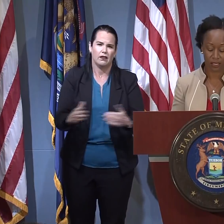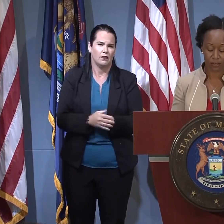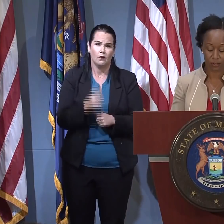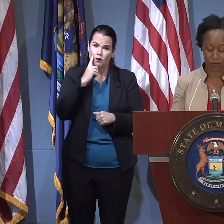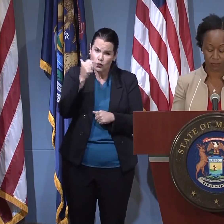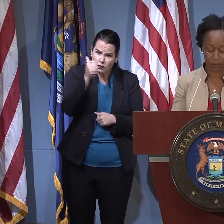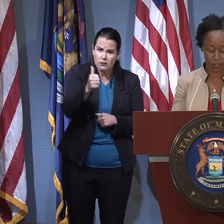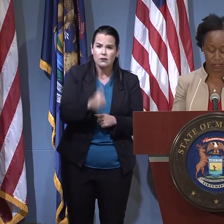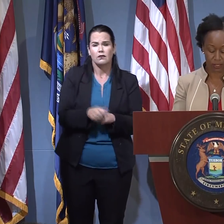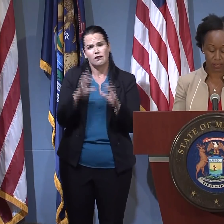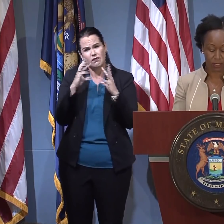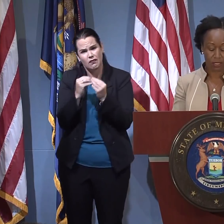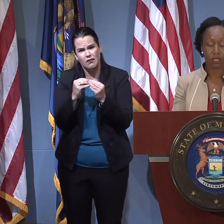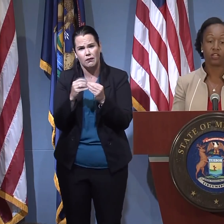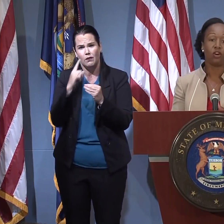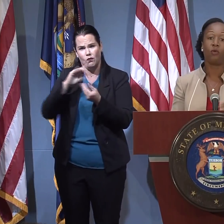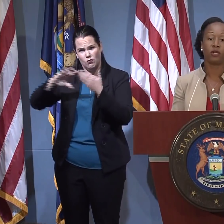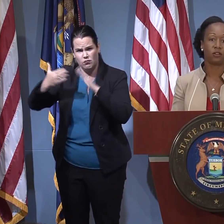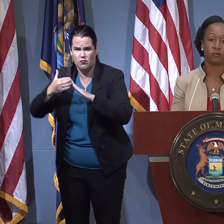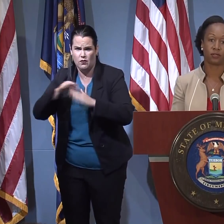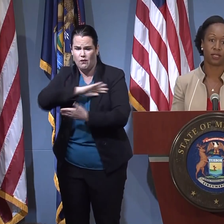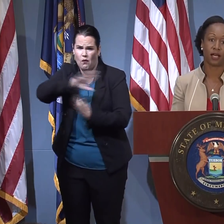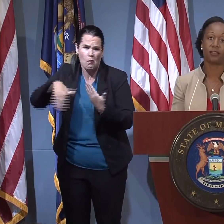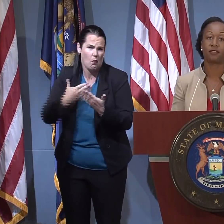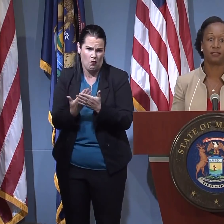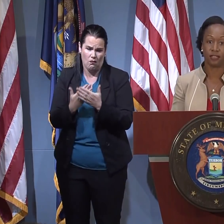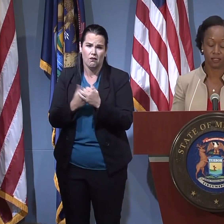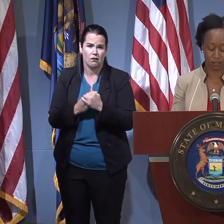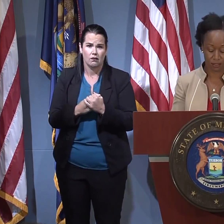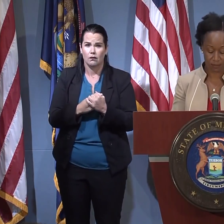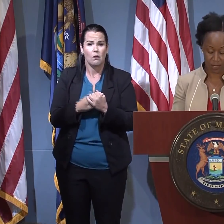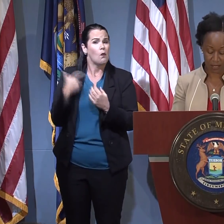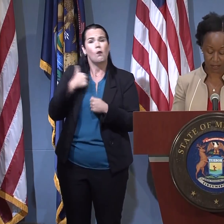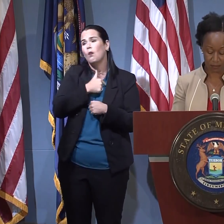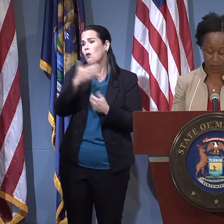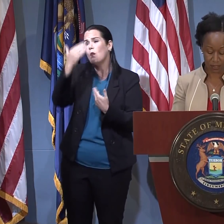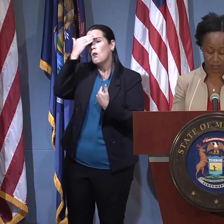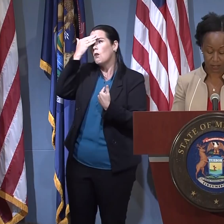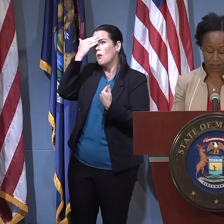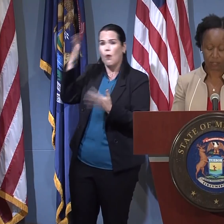NOT FOR YOURSELF, GUR THE PEOPLE IN YOUR HOUSEHOLD, YOUR FAMILY, AND YOUR COMMUNITY.